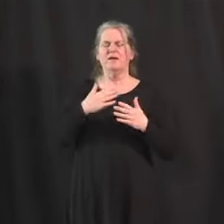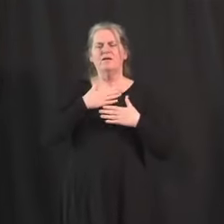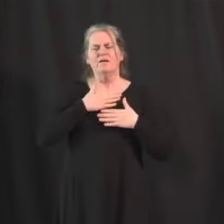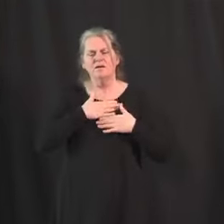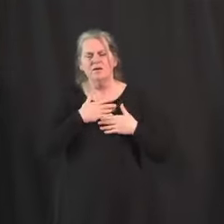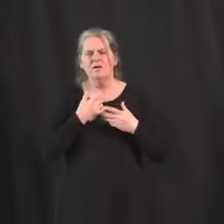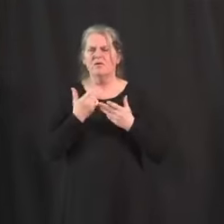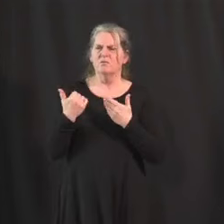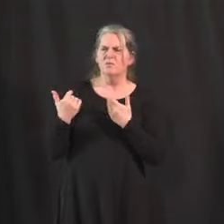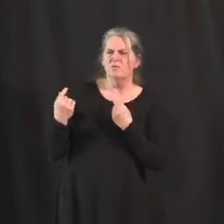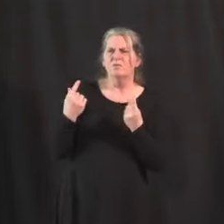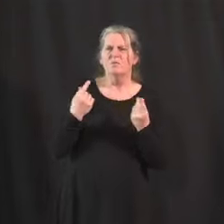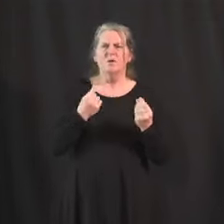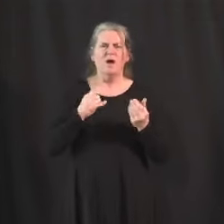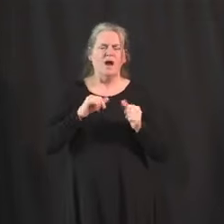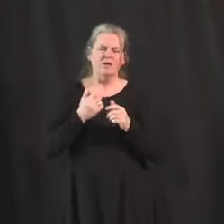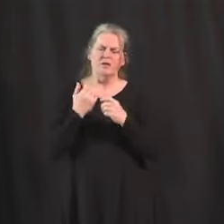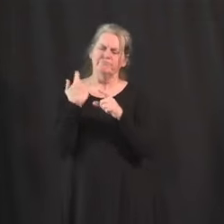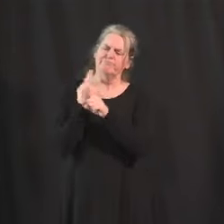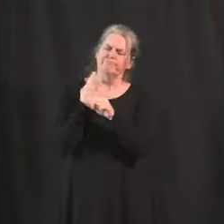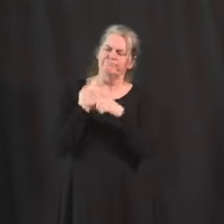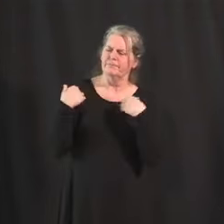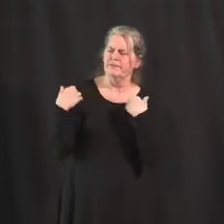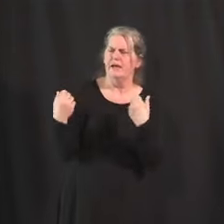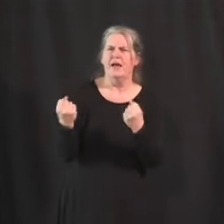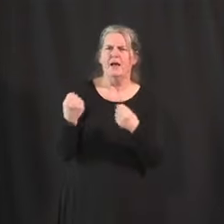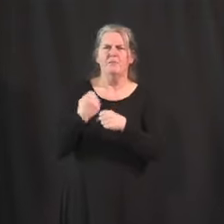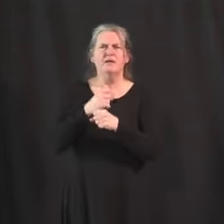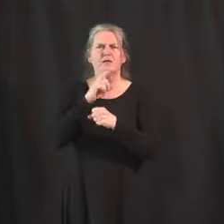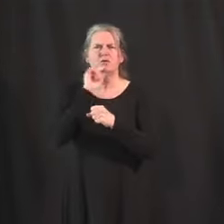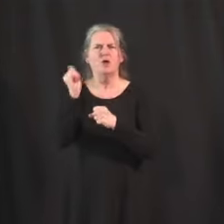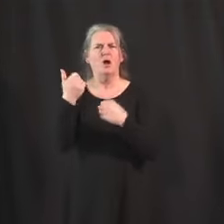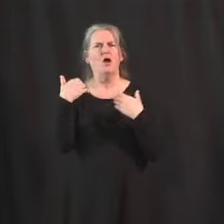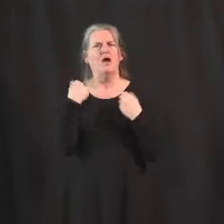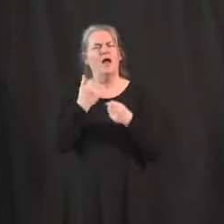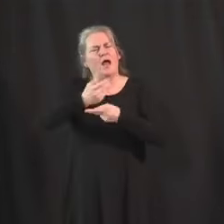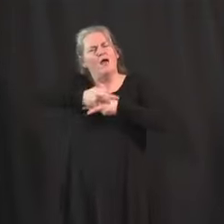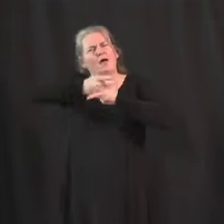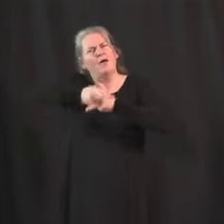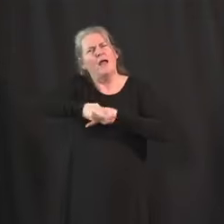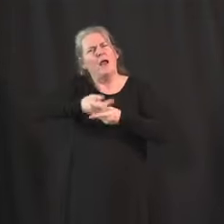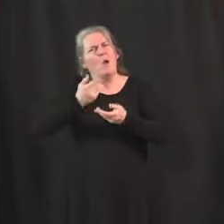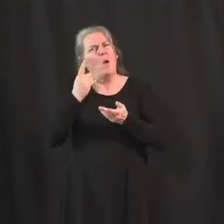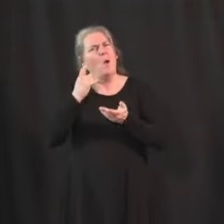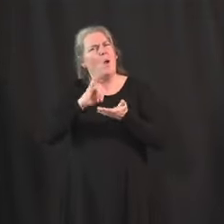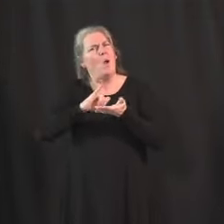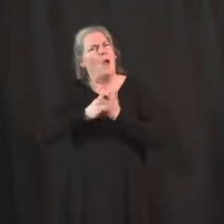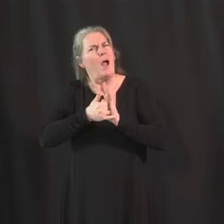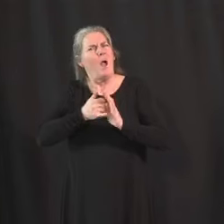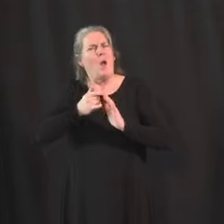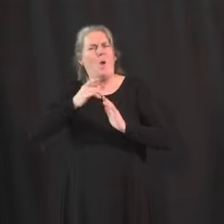HOW CAN WE MAINTAIN OUR HEALTH AND ENSURE OUR HEALTH IS BEING LOOKED AFTER? HOW CAN WE BETTER PREPARE